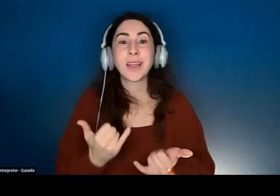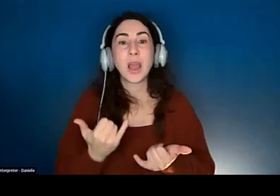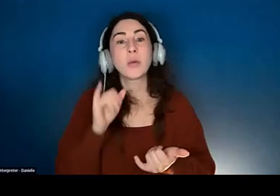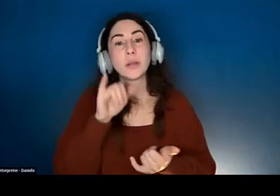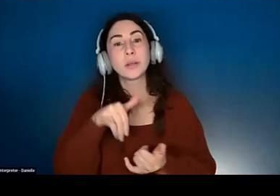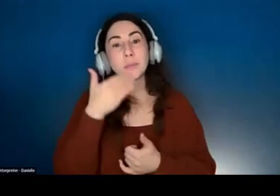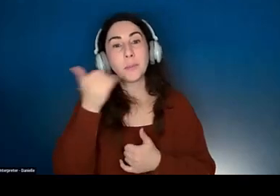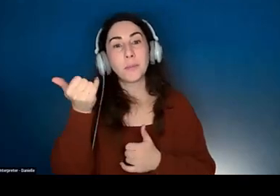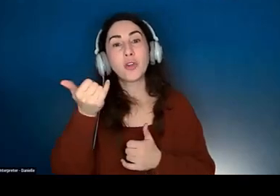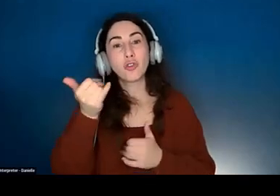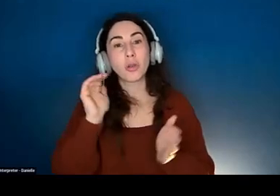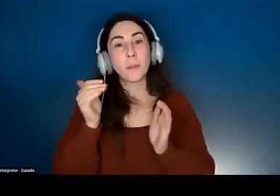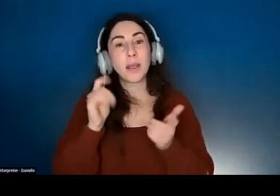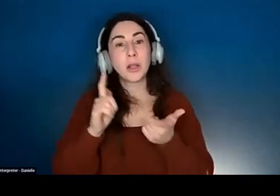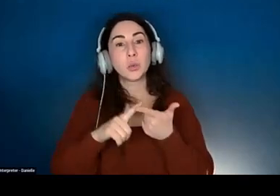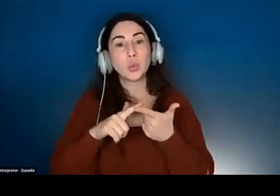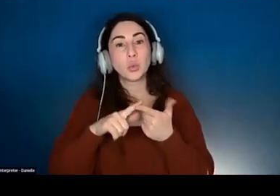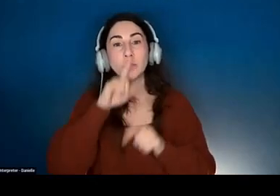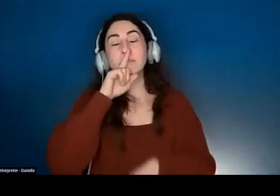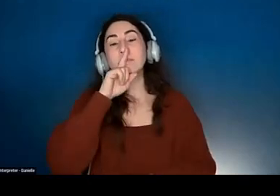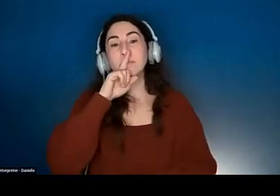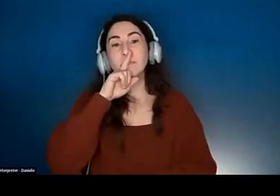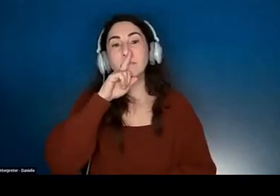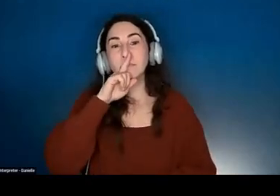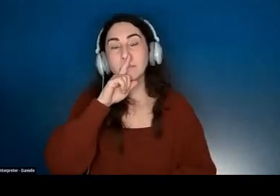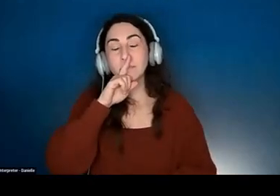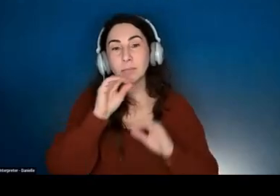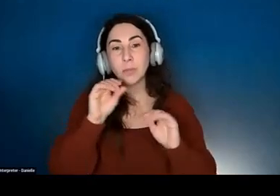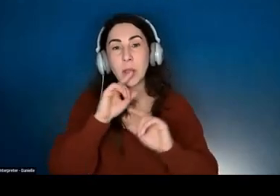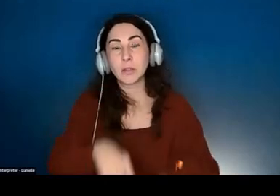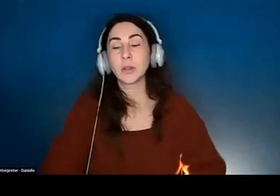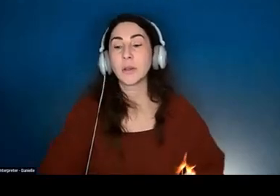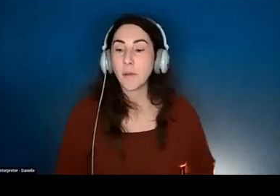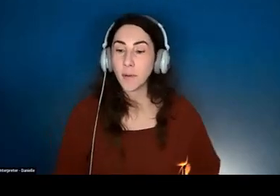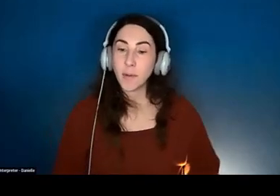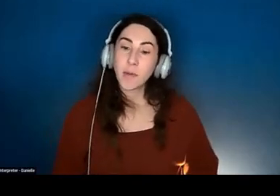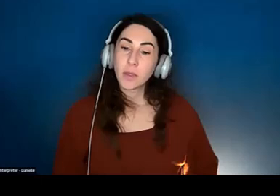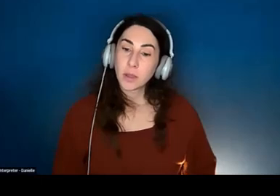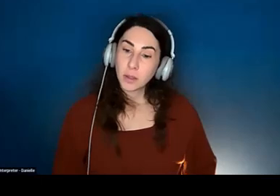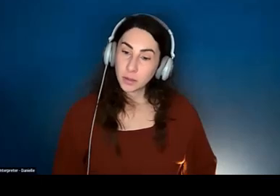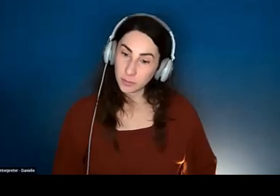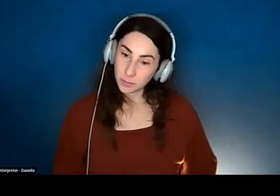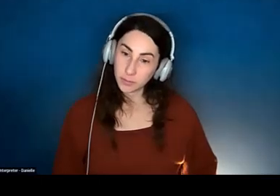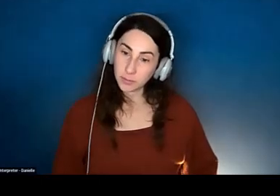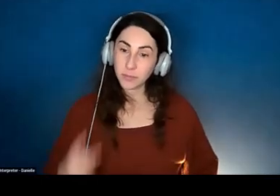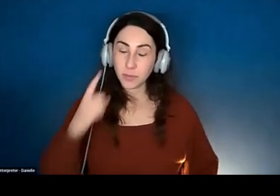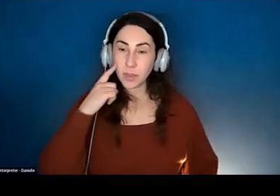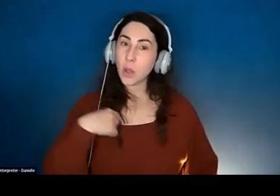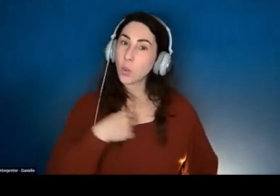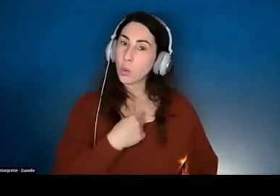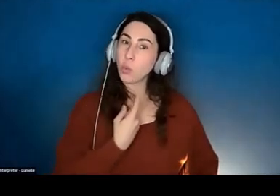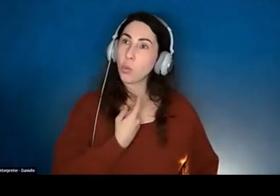I do want to mention, too, that for our state, I think we were one of the first states who ended up getting